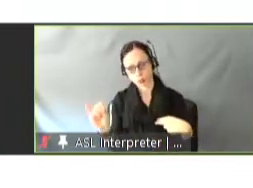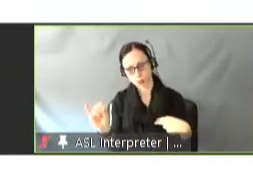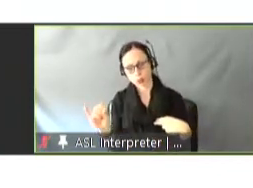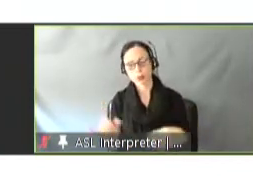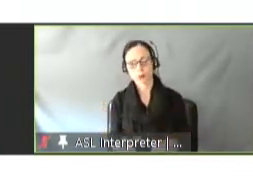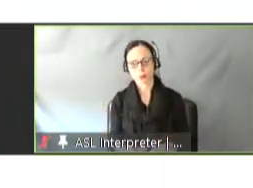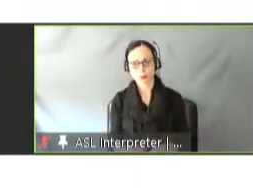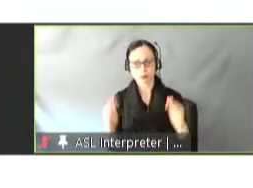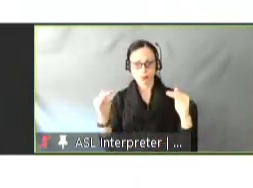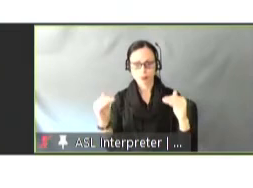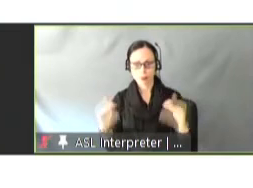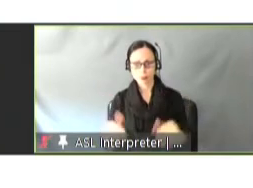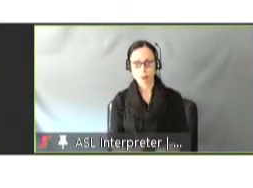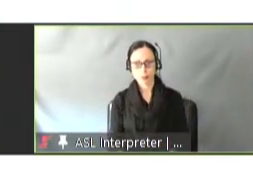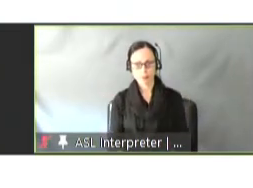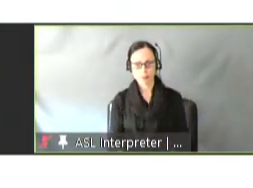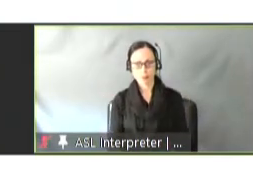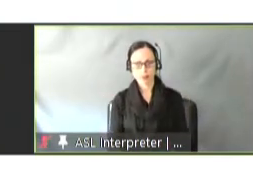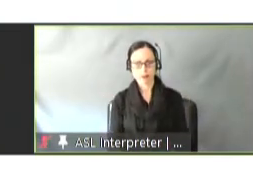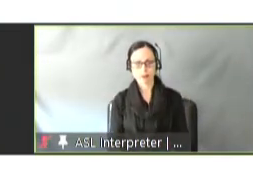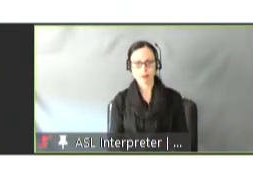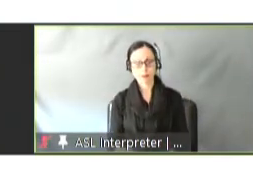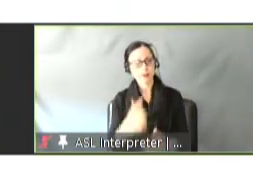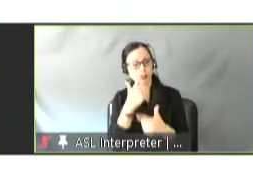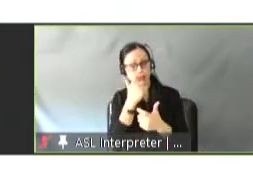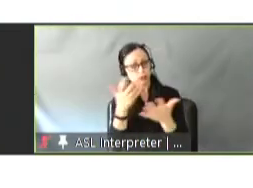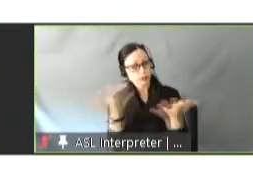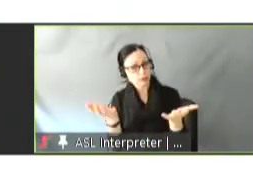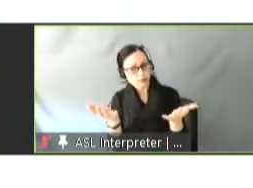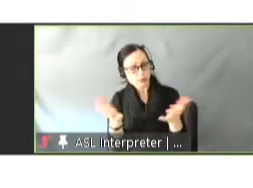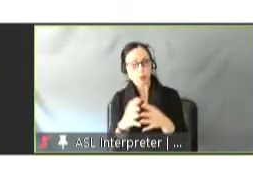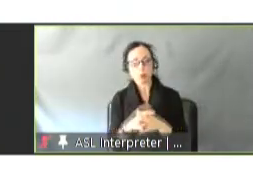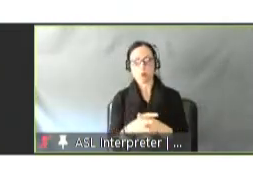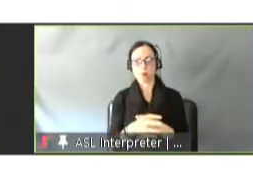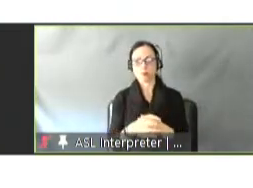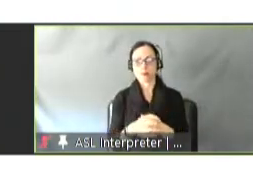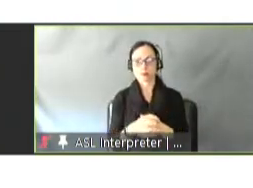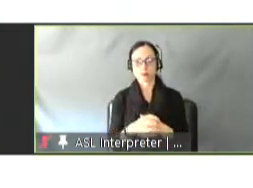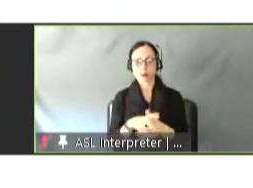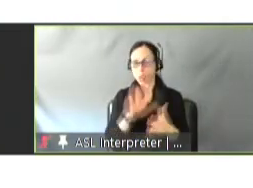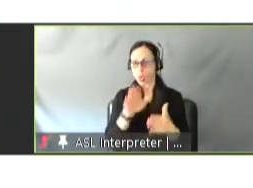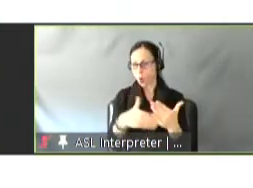Next. But the interesting thing about all of this data that come together in this